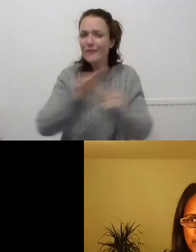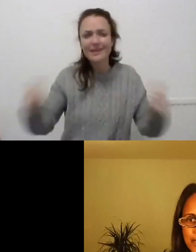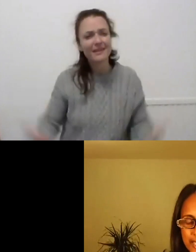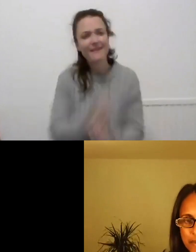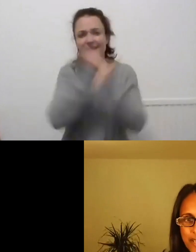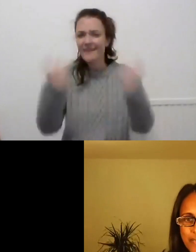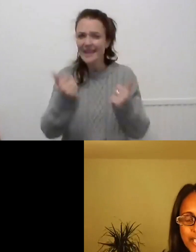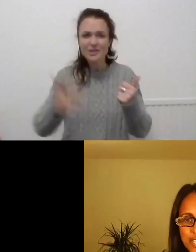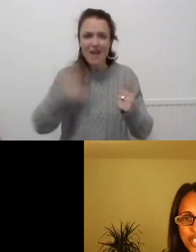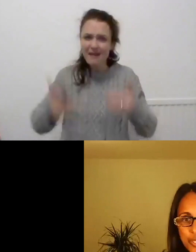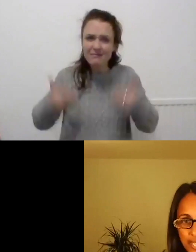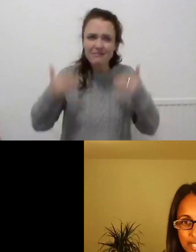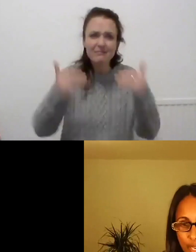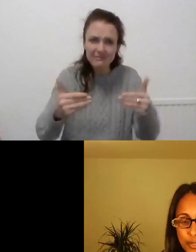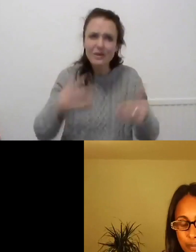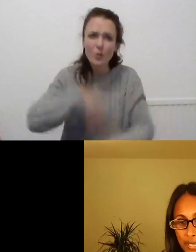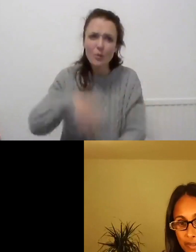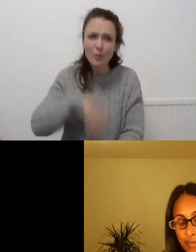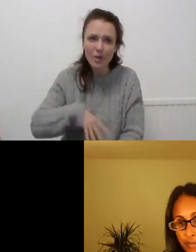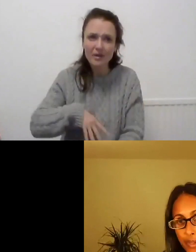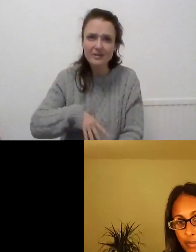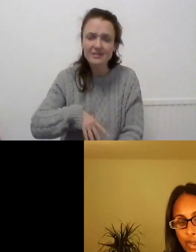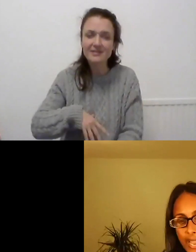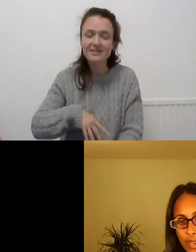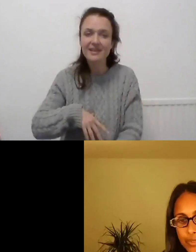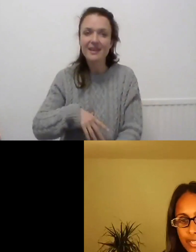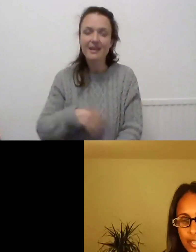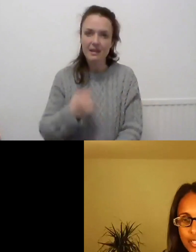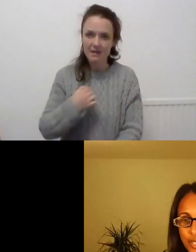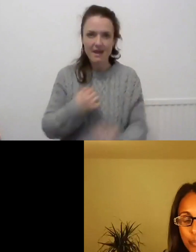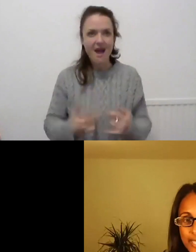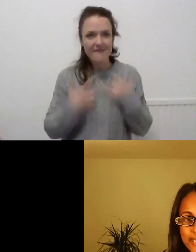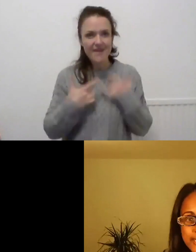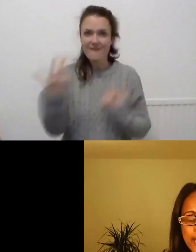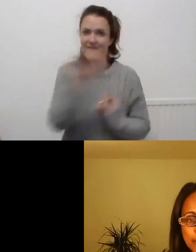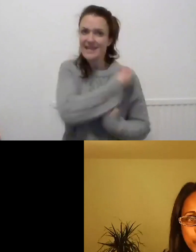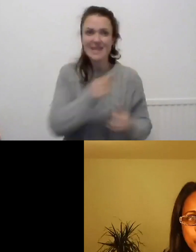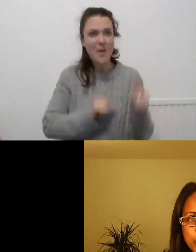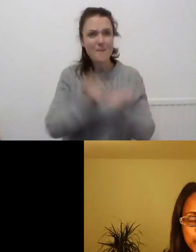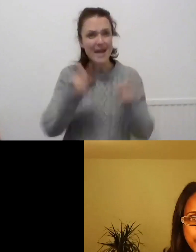it seems that a vaccination is going to be the way out. So please get informed. Don't